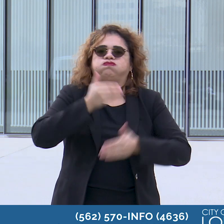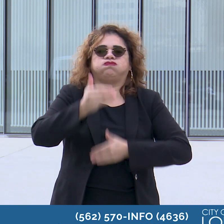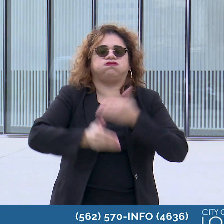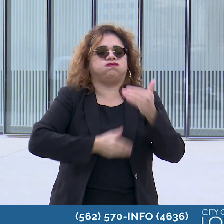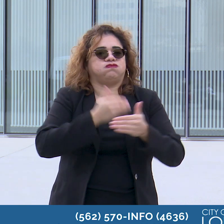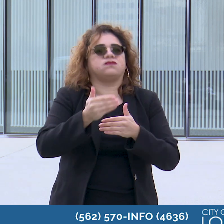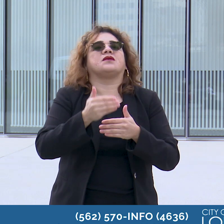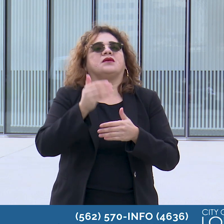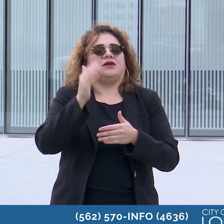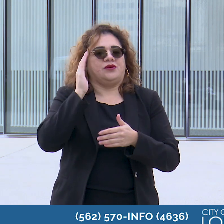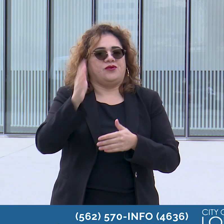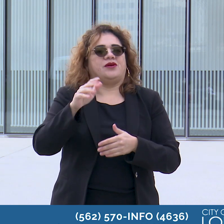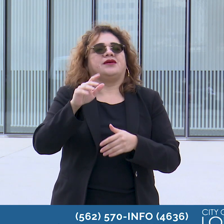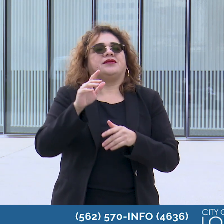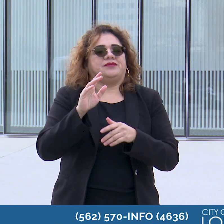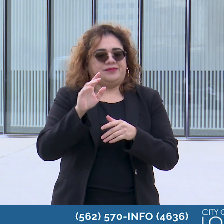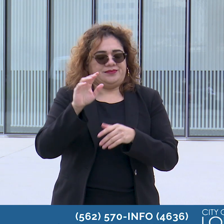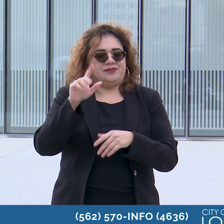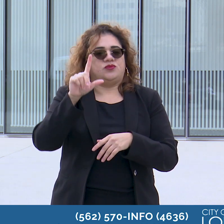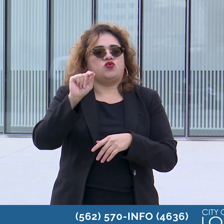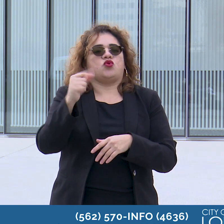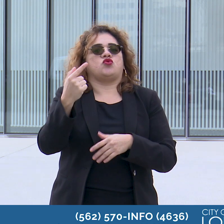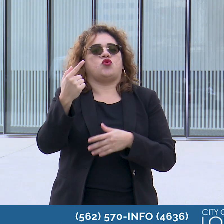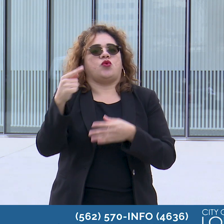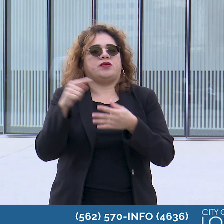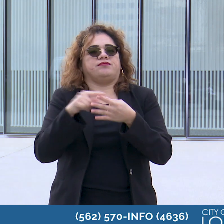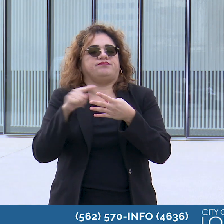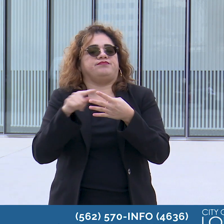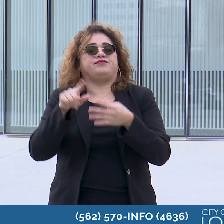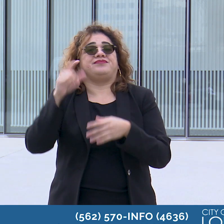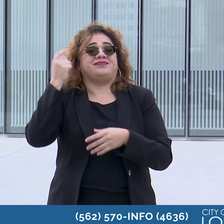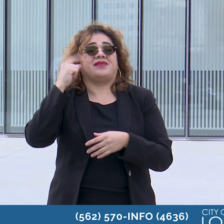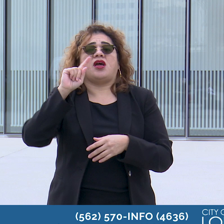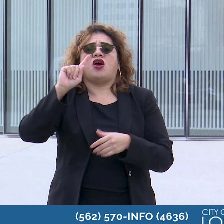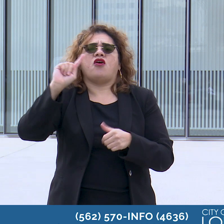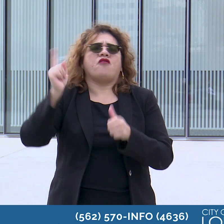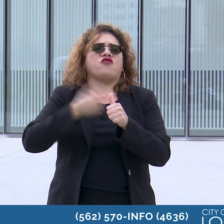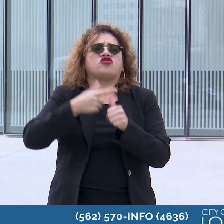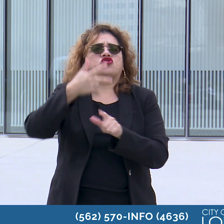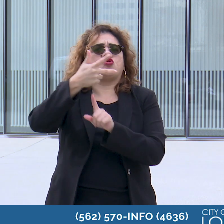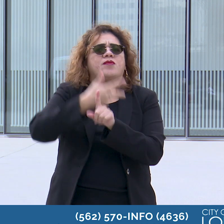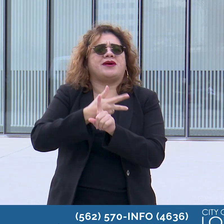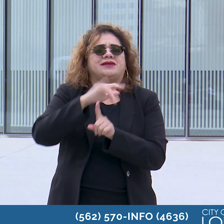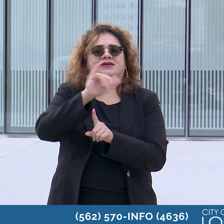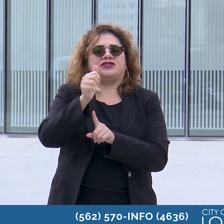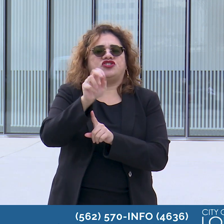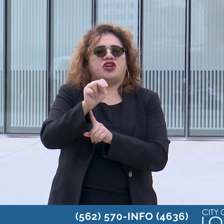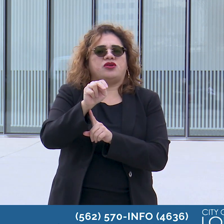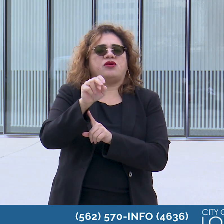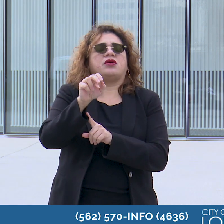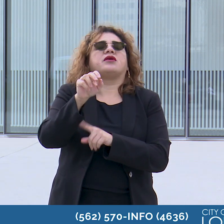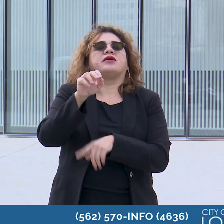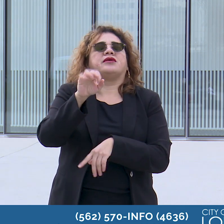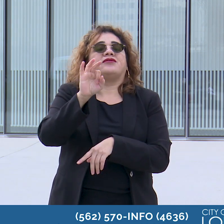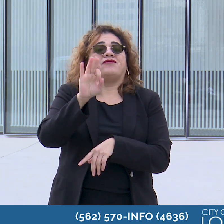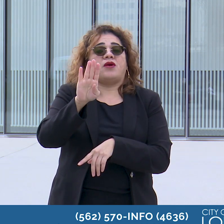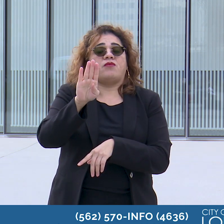So imagine the first quarter of 2021 will all of those folks be vaccinated within that